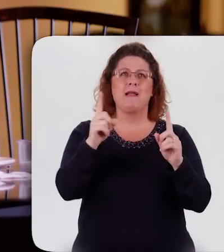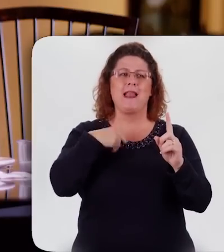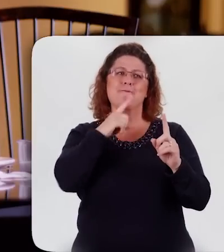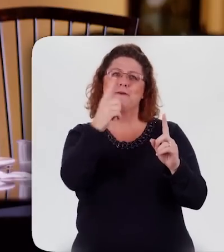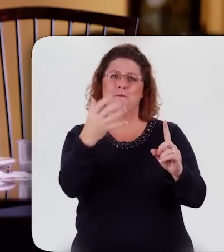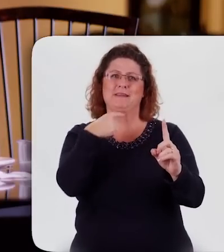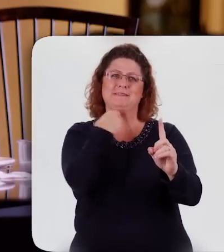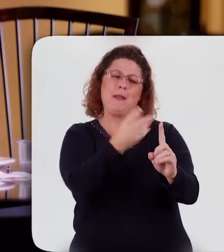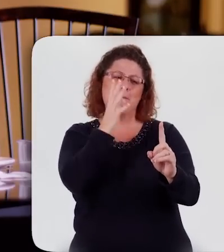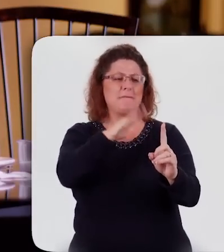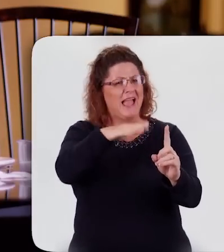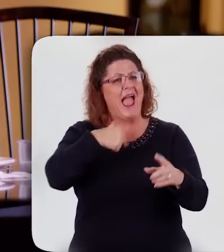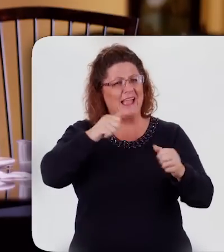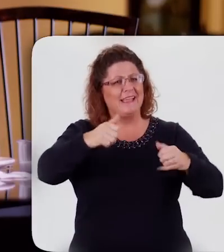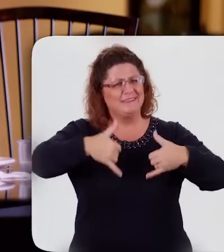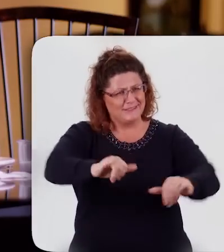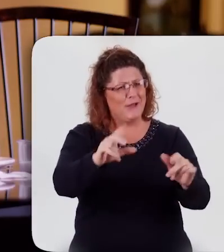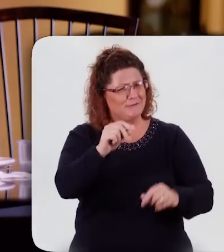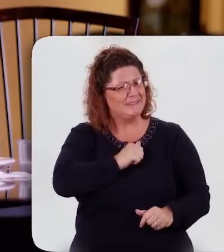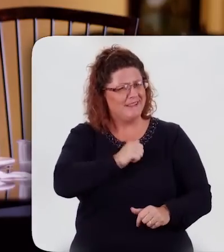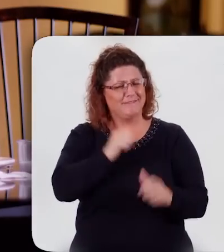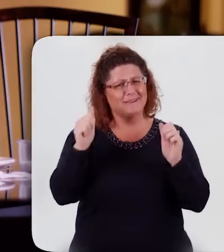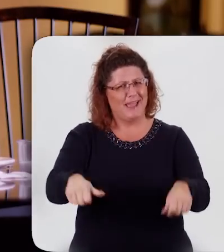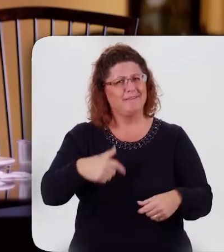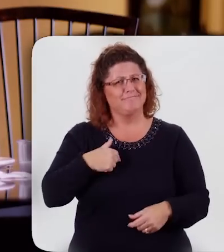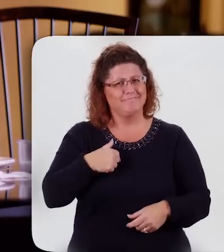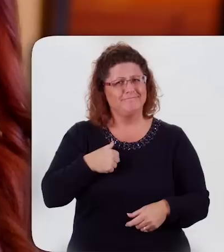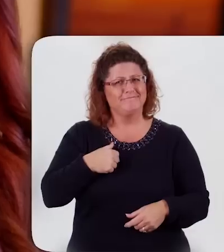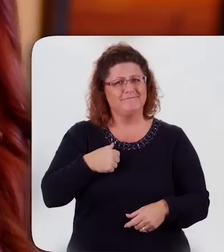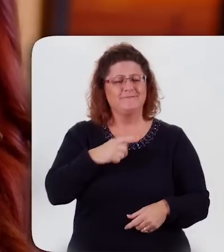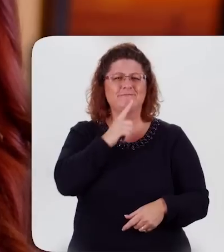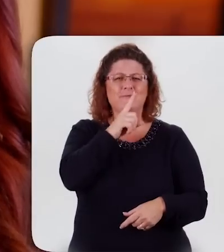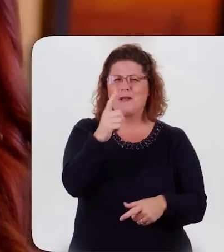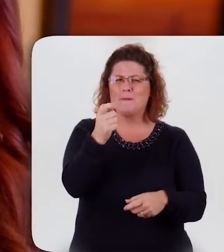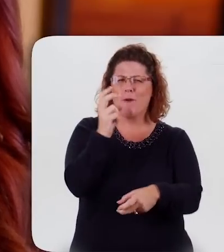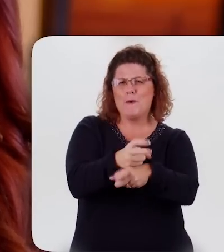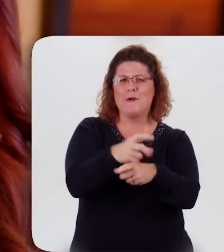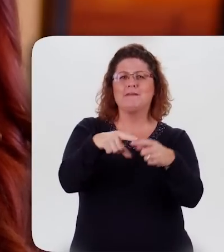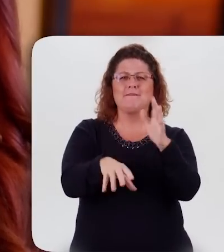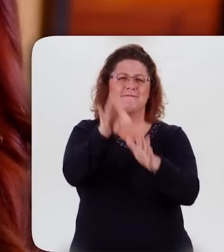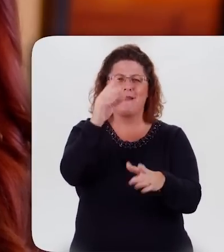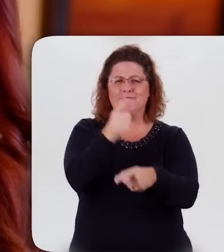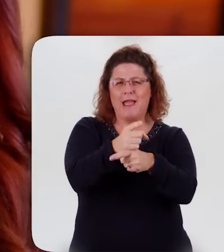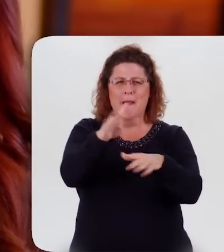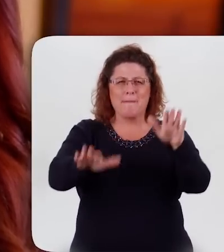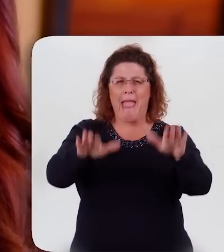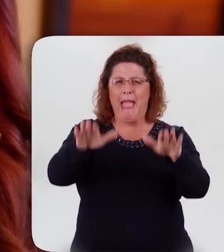I want to tell her I can still do things on my own. So it's been kind of hard finding that balance with people